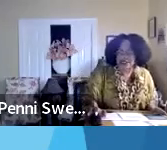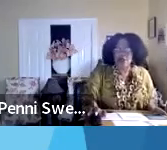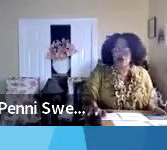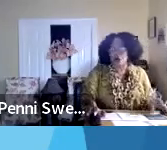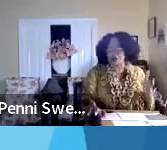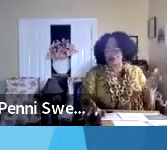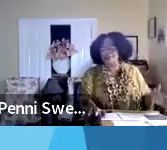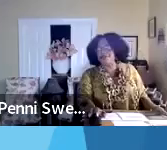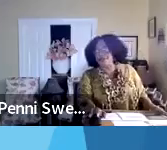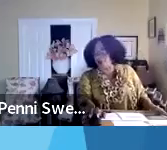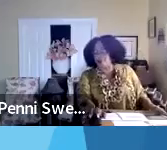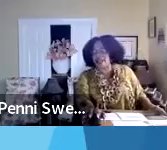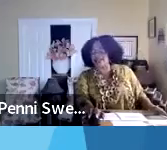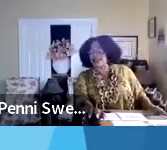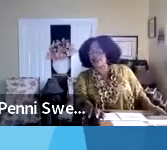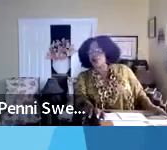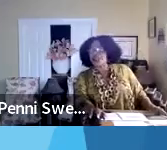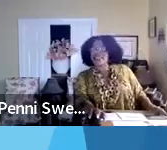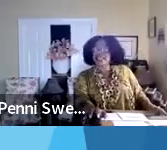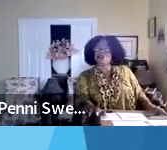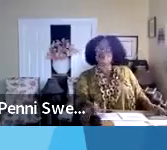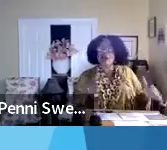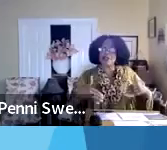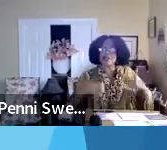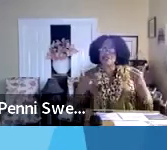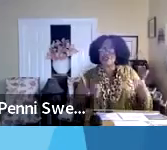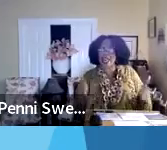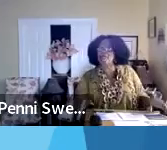session, it is our session feedback poll that will go up immediately following our last